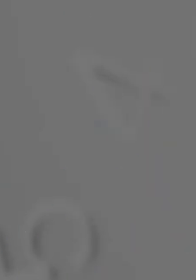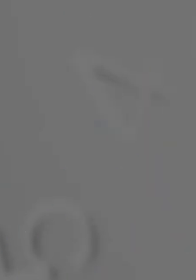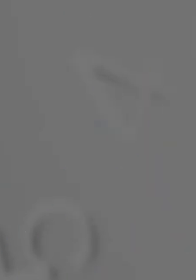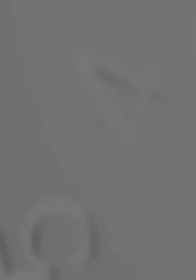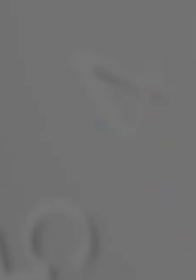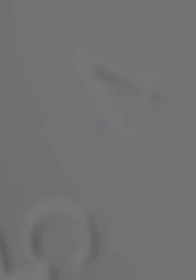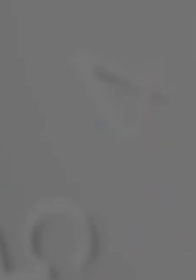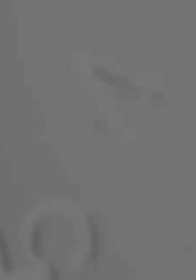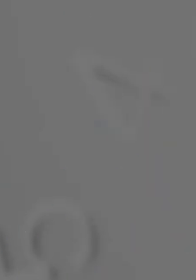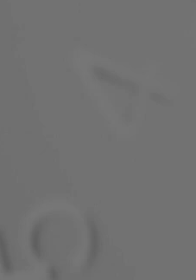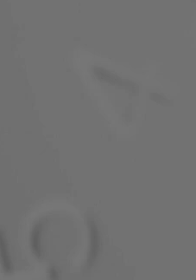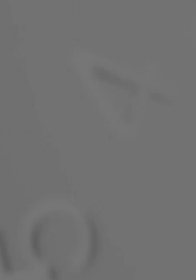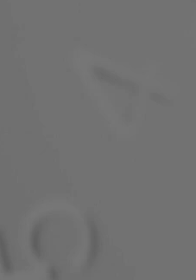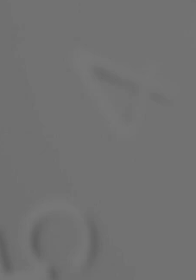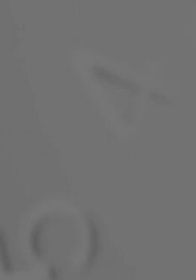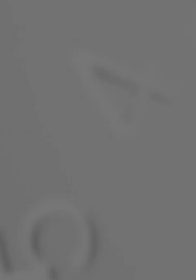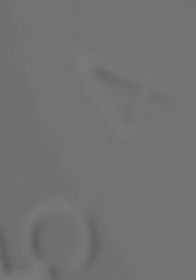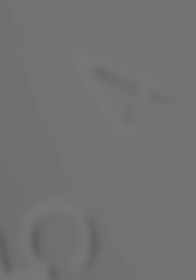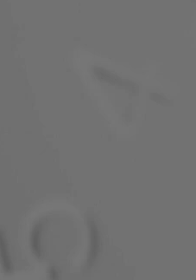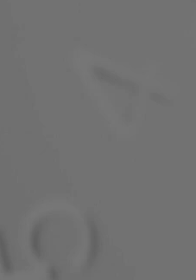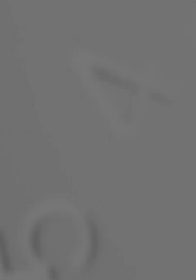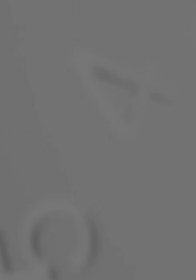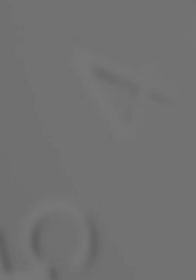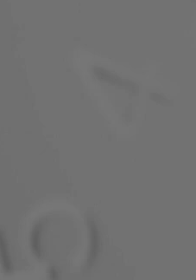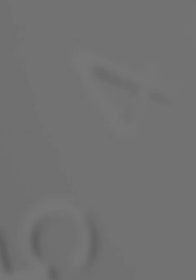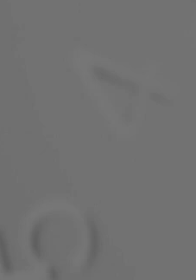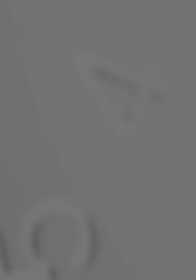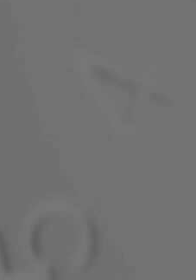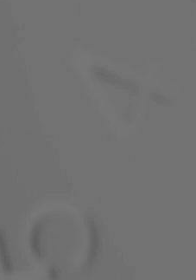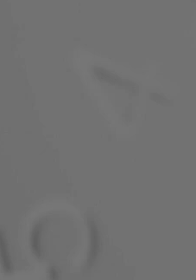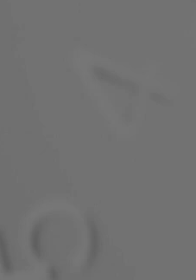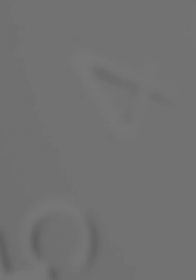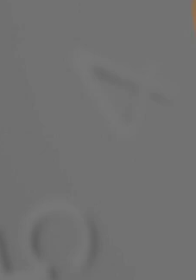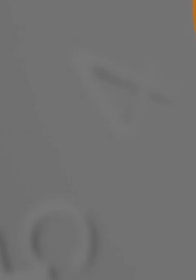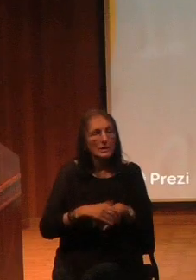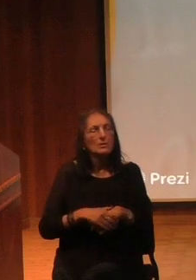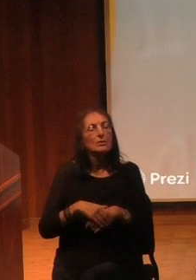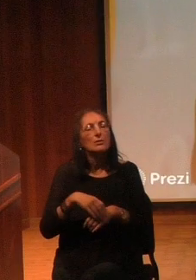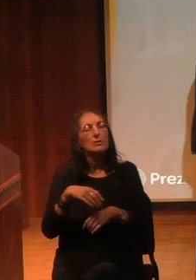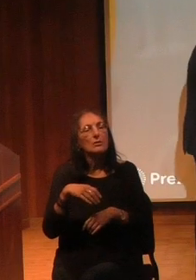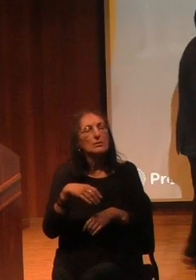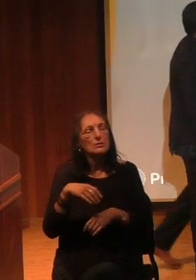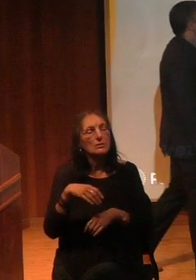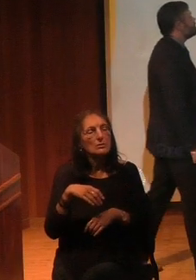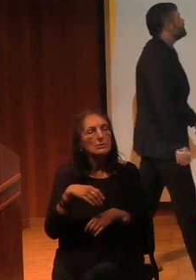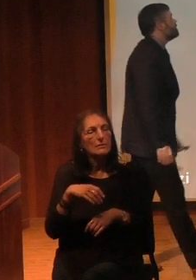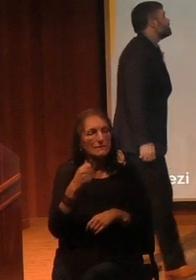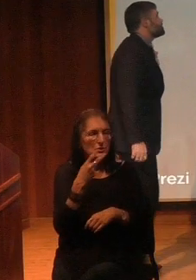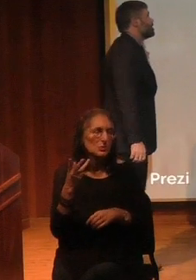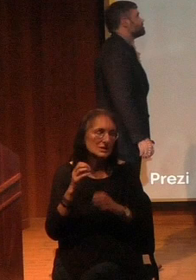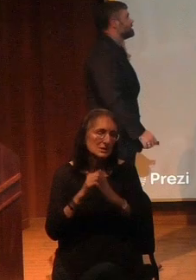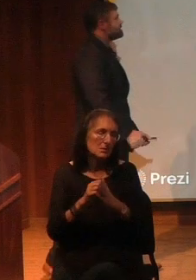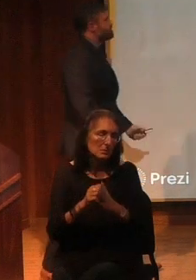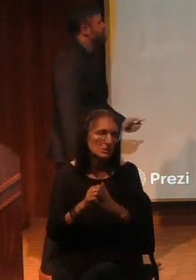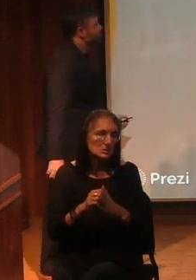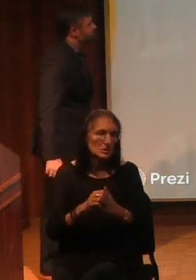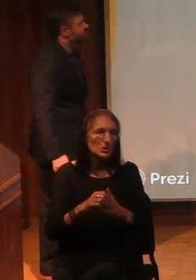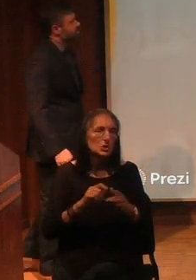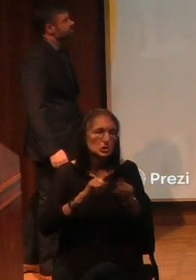When we think about the Bootstrap Paradox or the Fixed Timeline, there's a few different examples of this. Star Trek did a great episode called